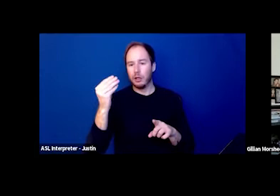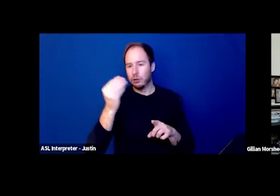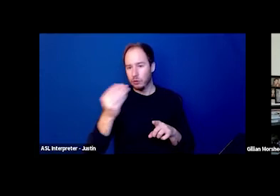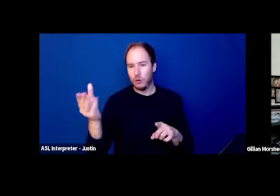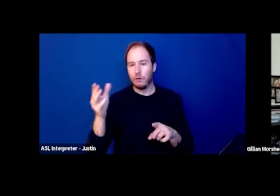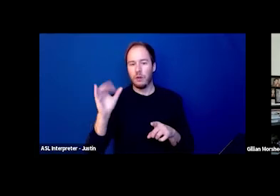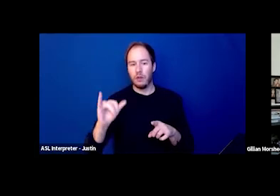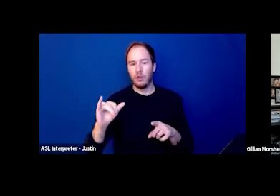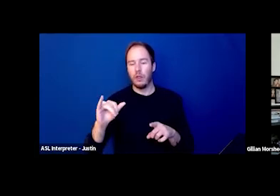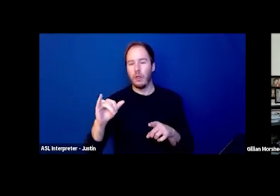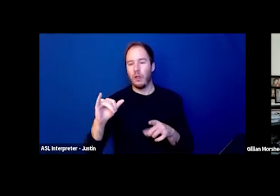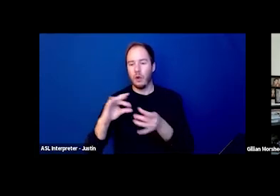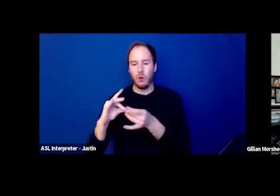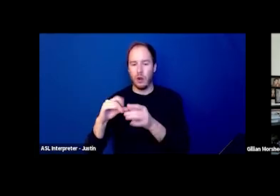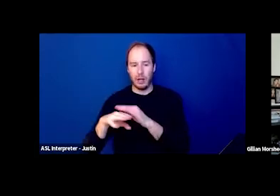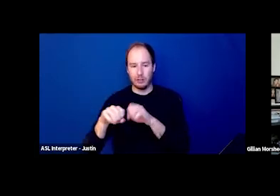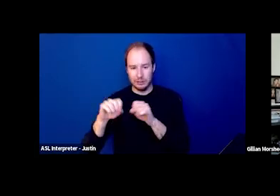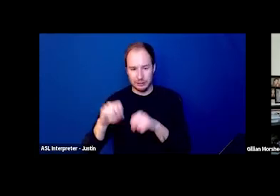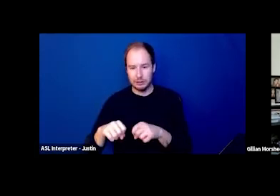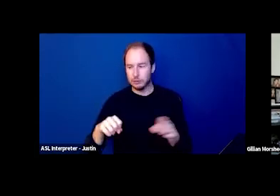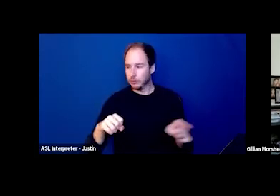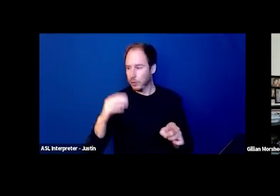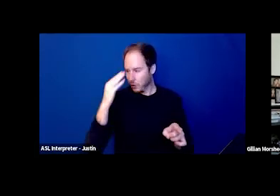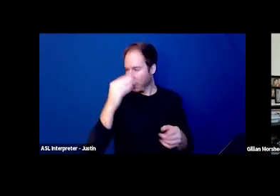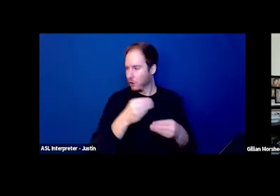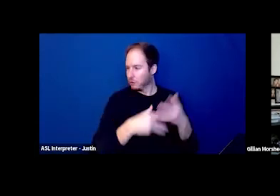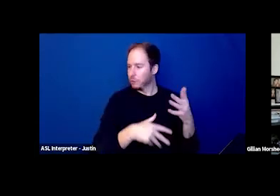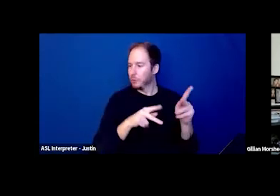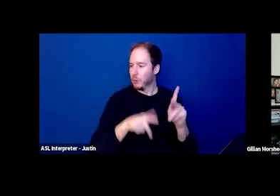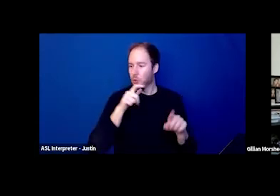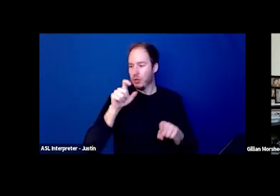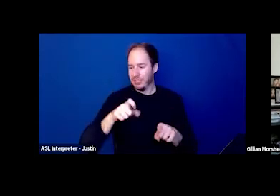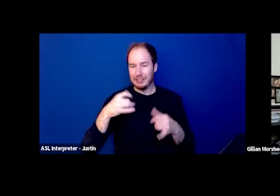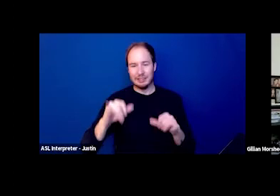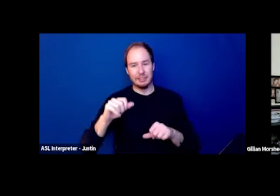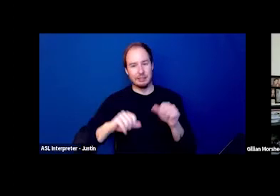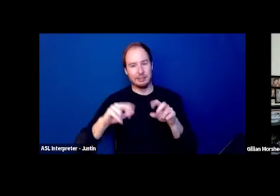of people that you're serving who need to be assessed. So not only that's maybe connecting folks to entry points,